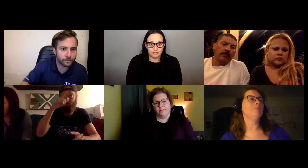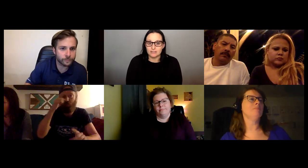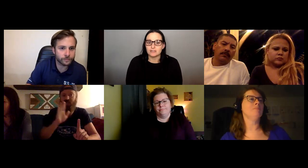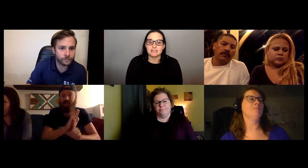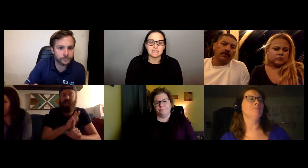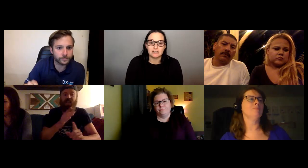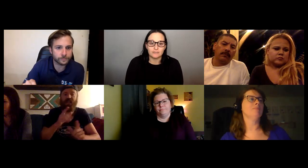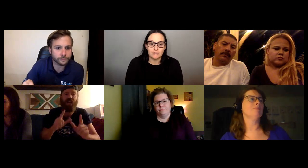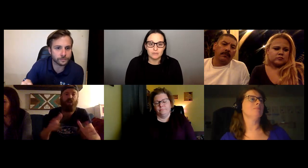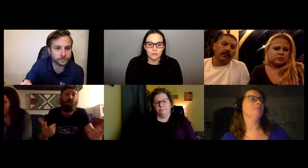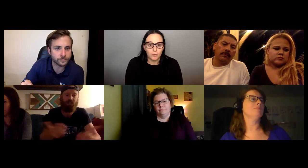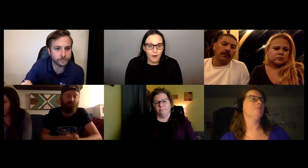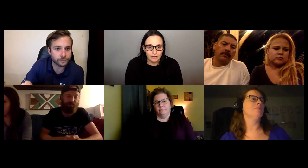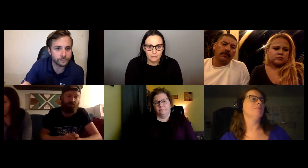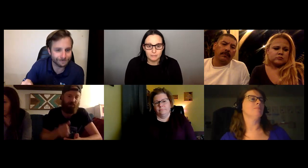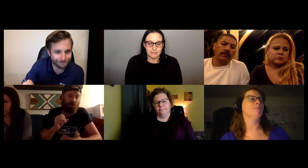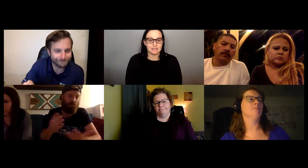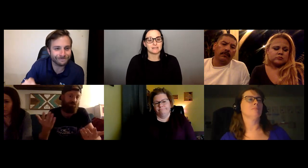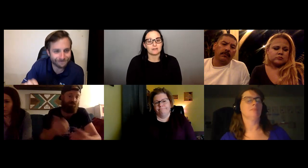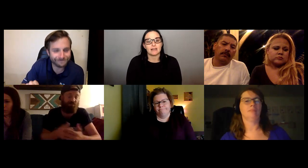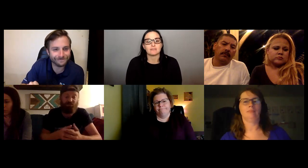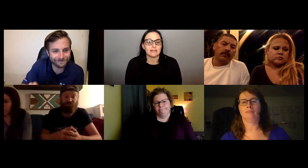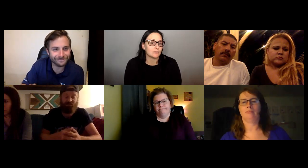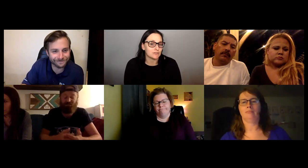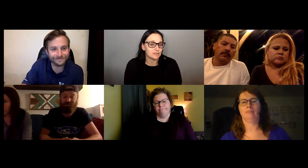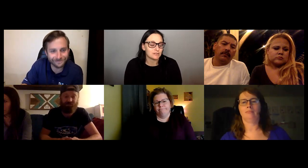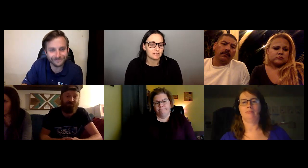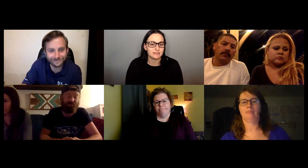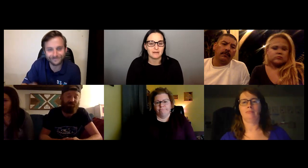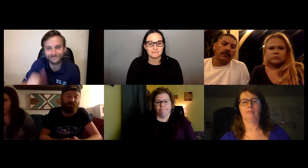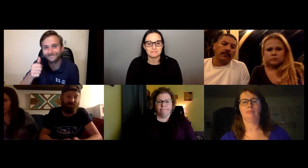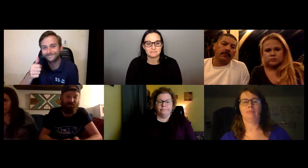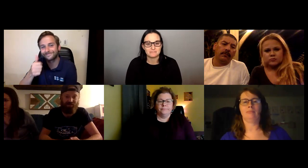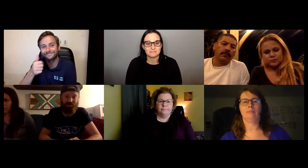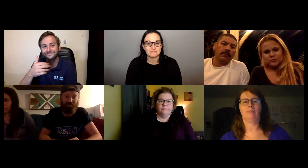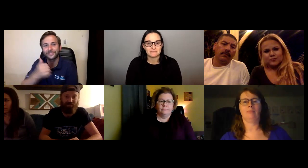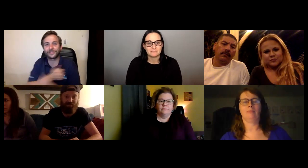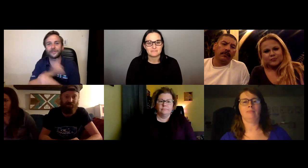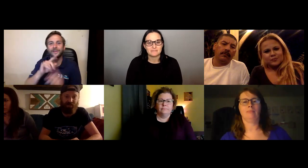it's just easier for them to acquire